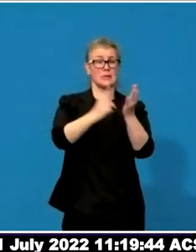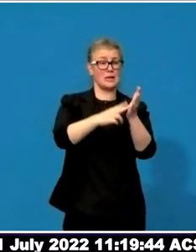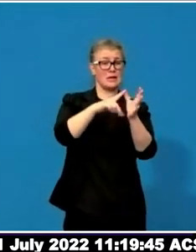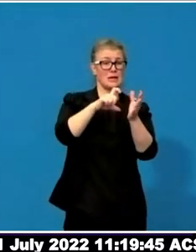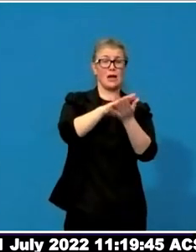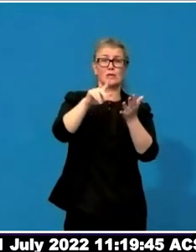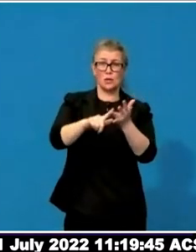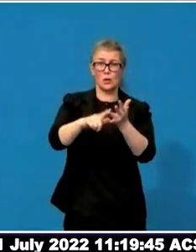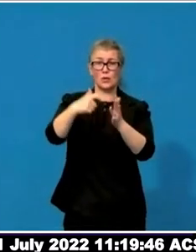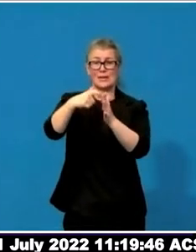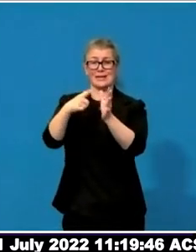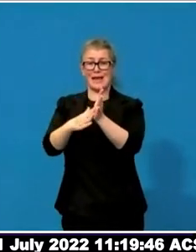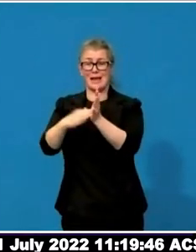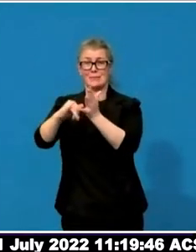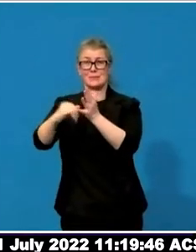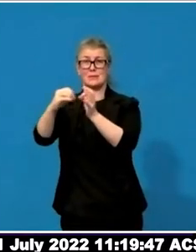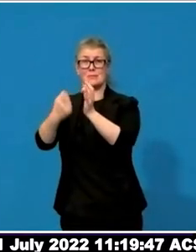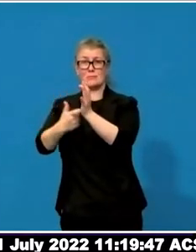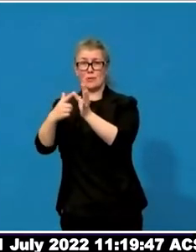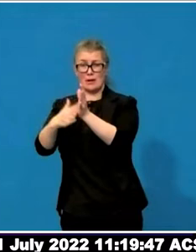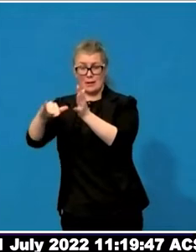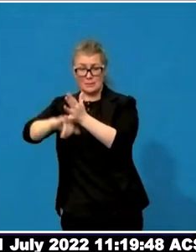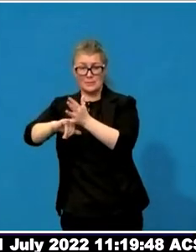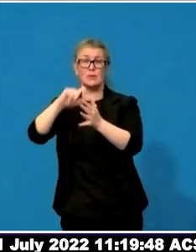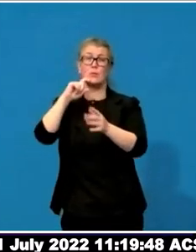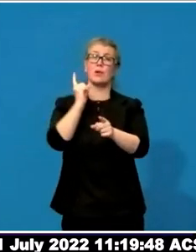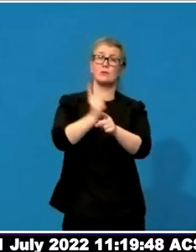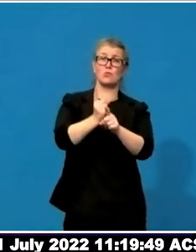CEO of the National Aboriginal Community Controlled Health Organisation, known as